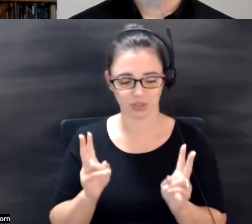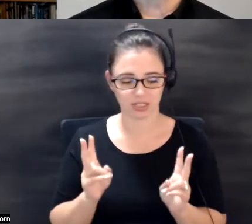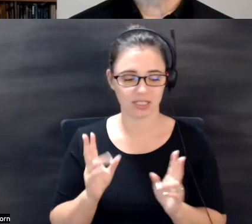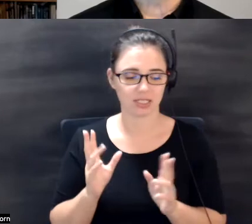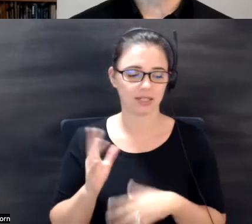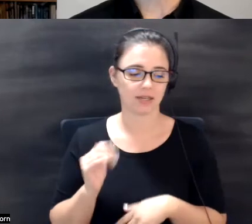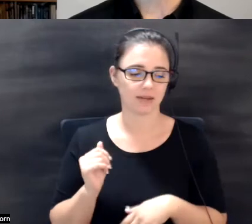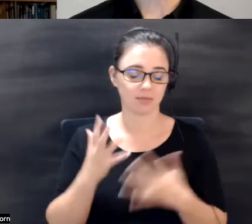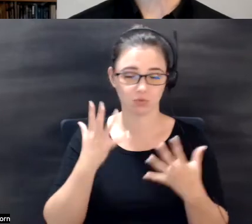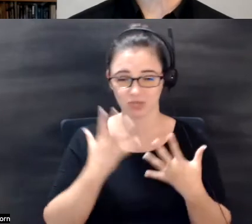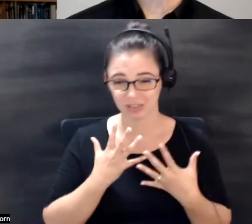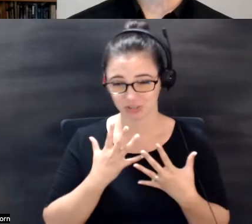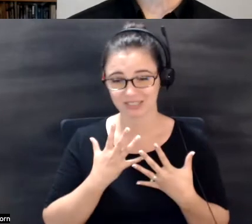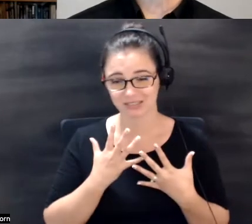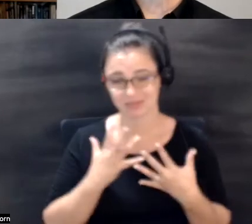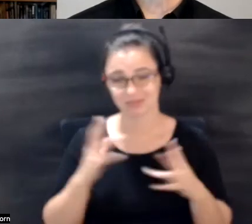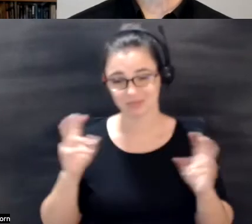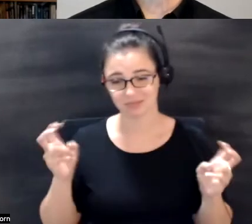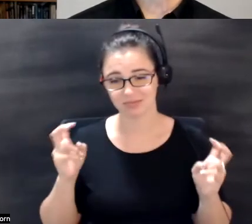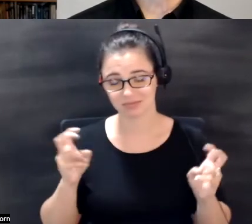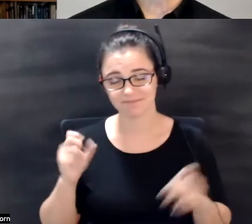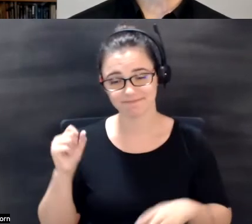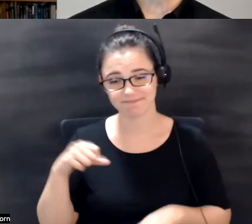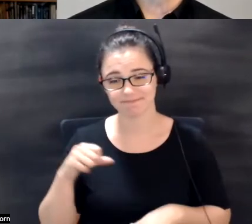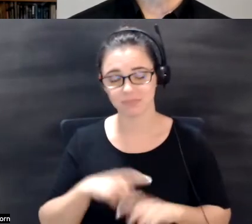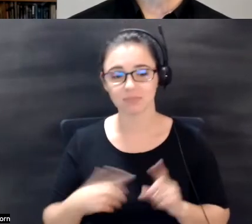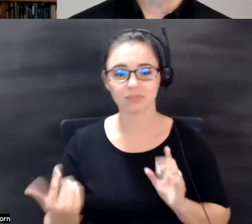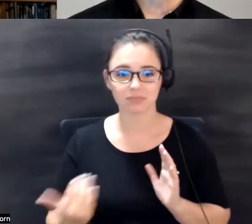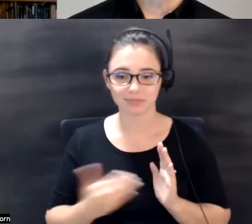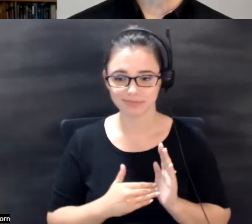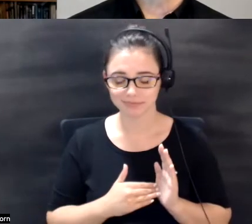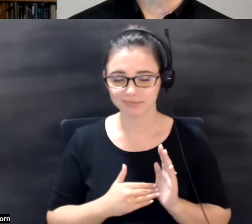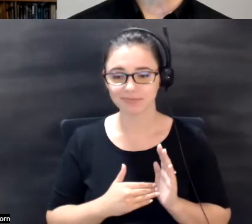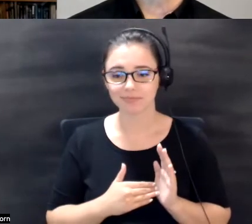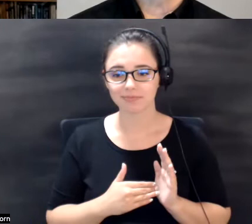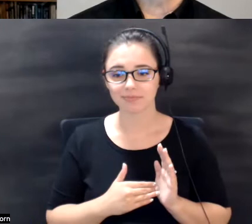tragic, sad, subject. But um, again, um, you know,